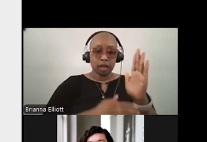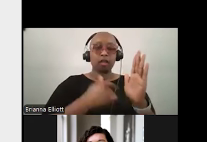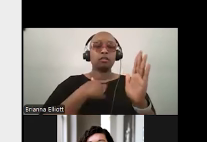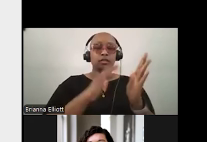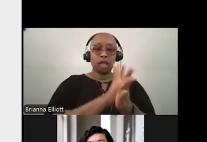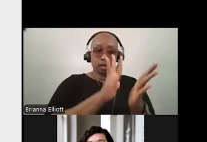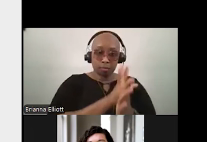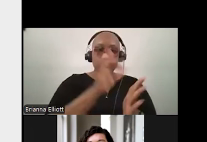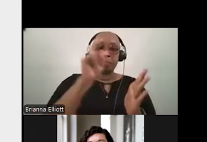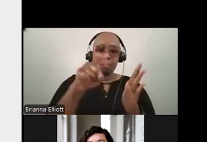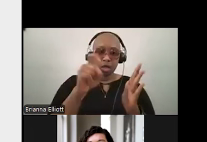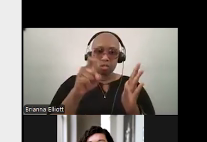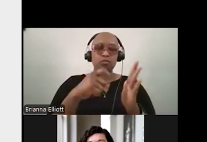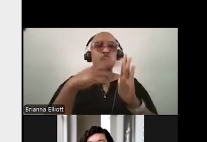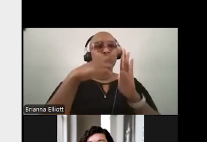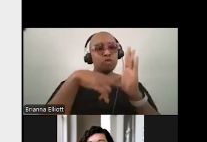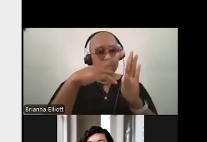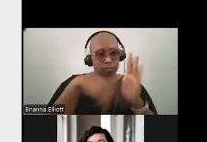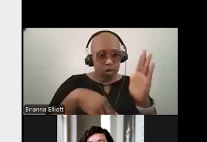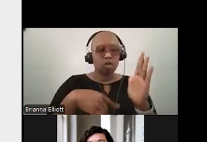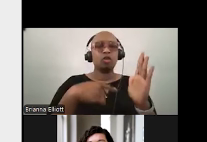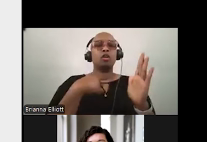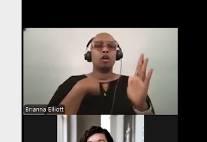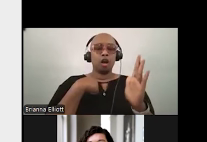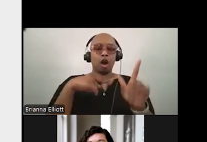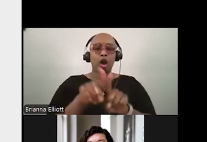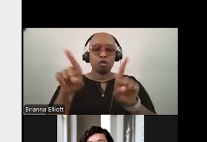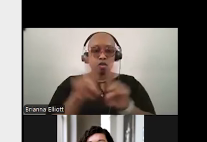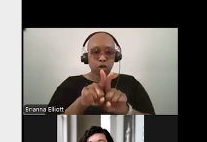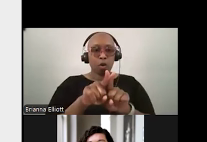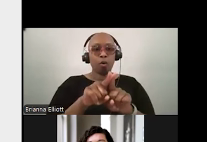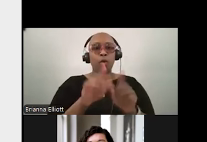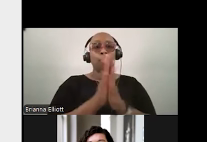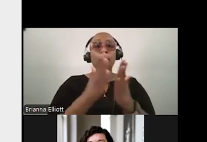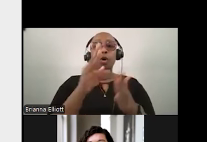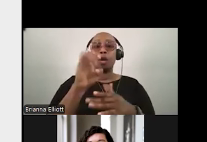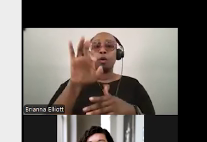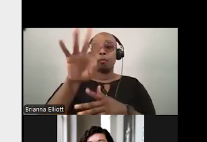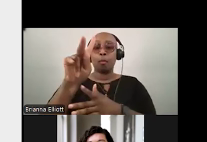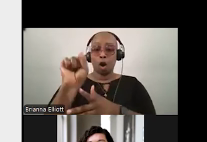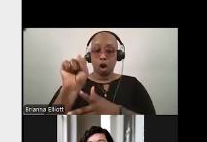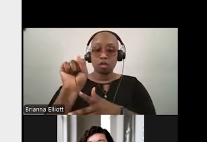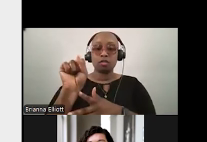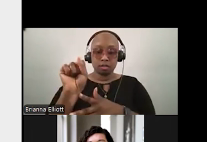about all of those today in detail. I promise. You can't rely on color alone to convey meaning. We're